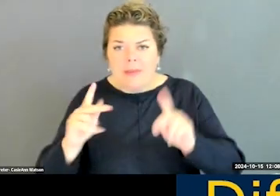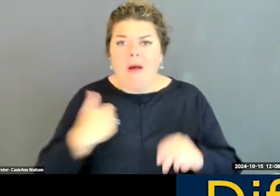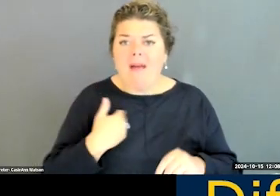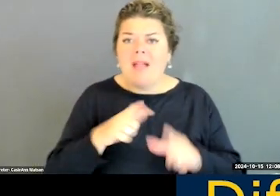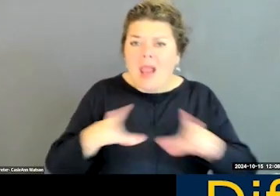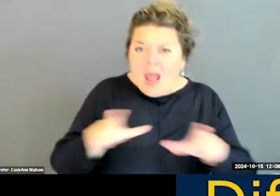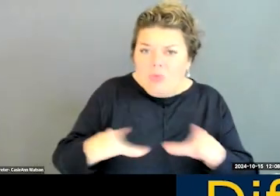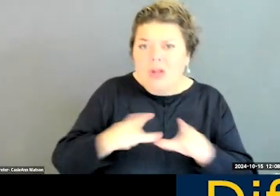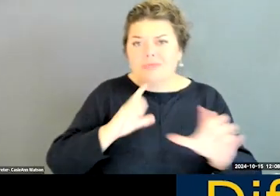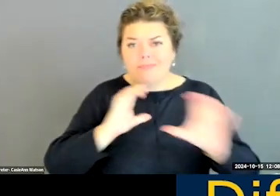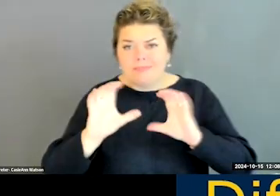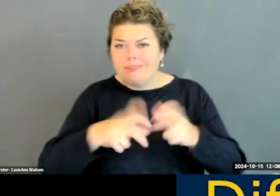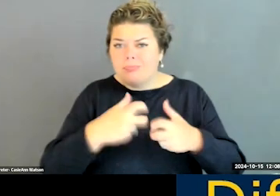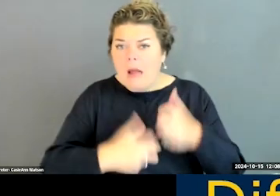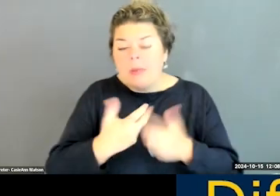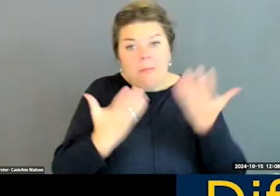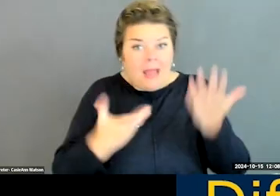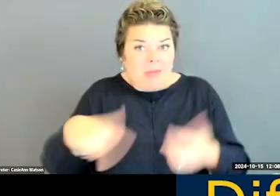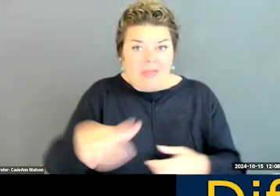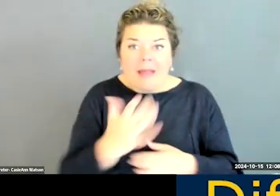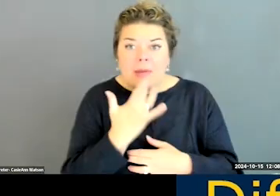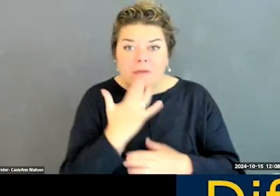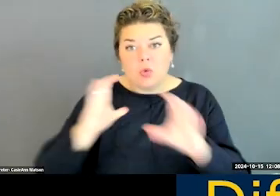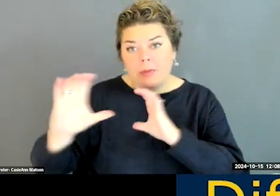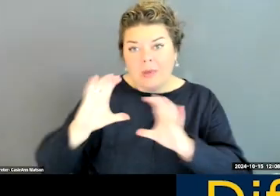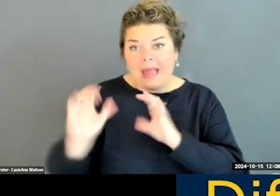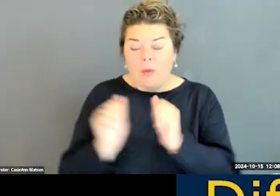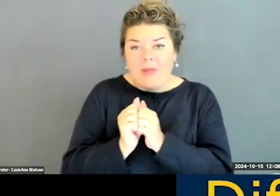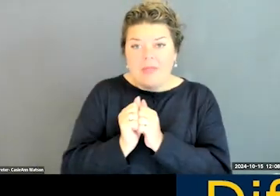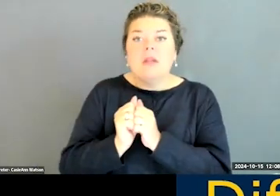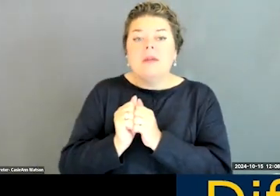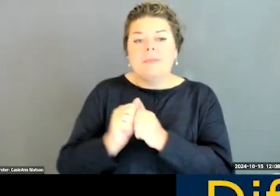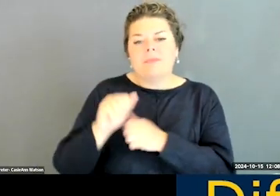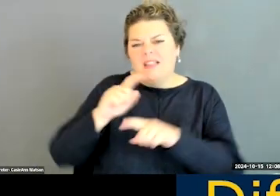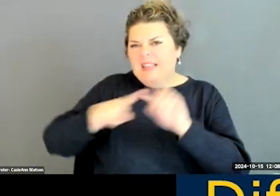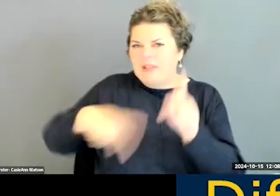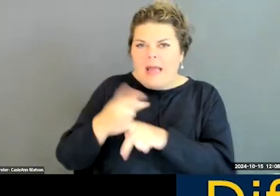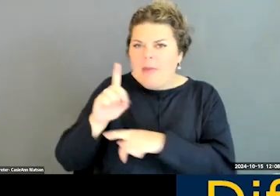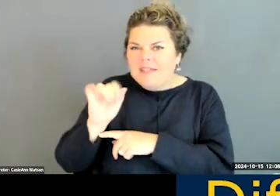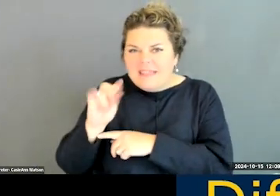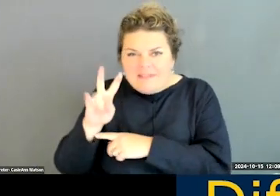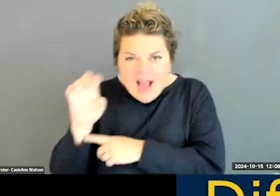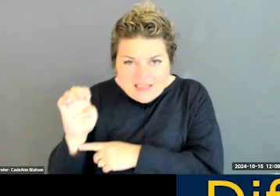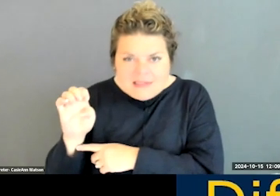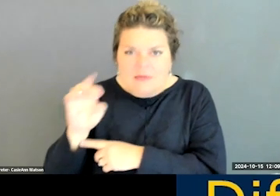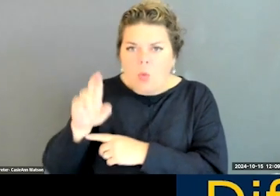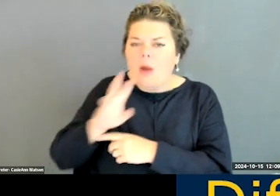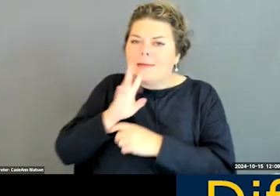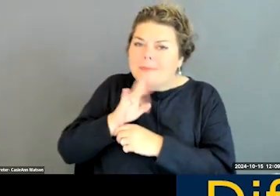may prefer to communicate via a fluency device or some sort of speech-generating systems.